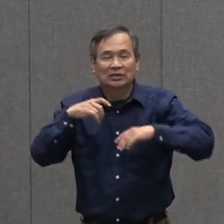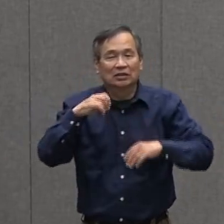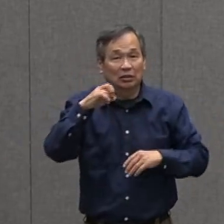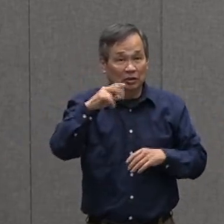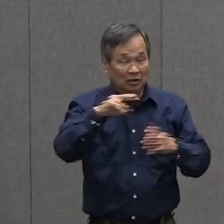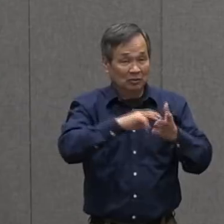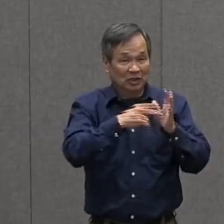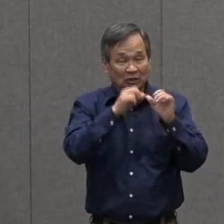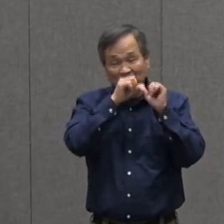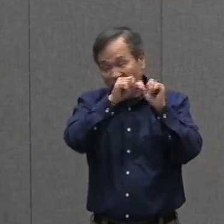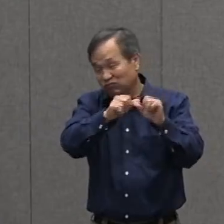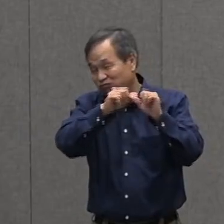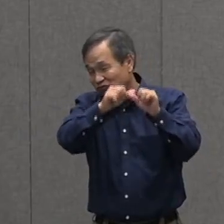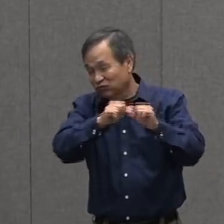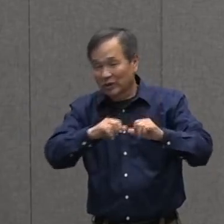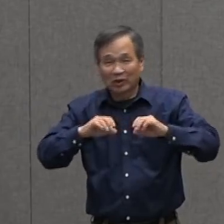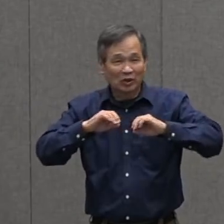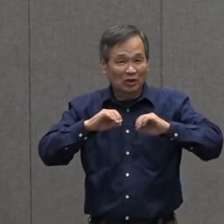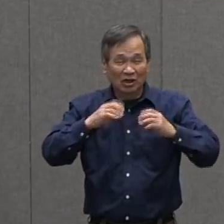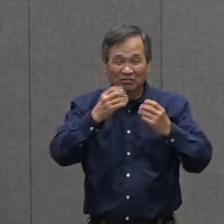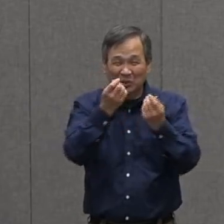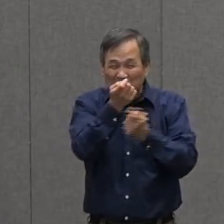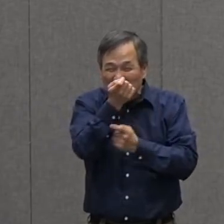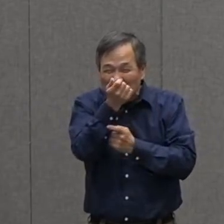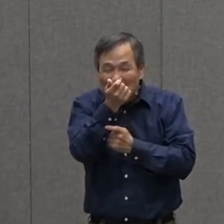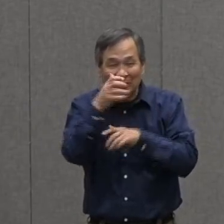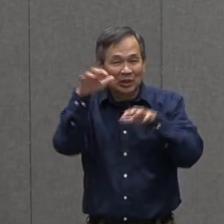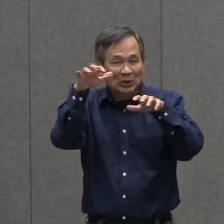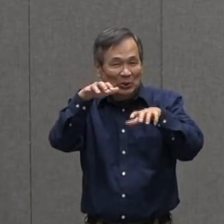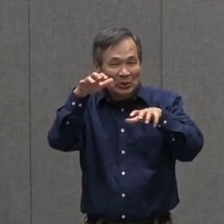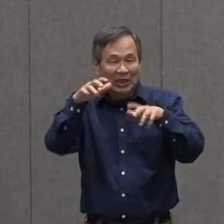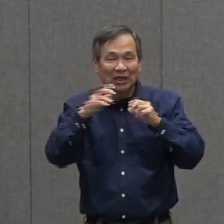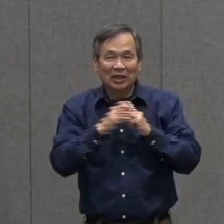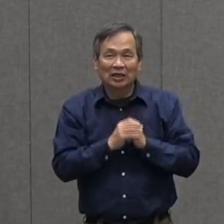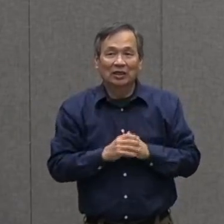with a very low rainfall leading to a shortage of water.